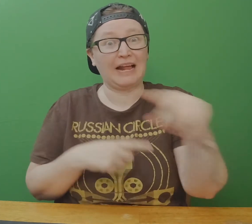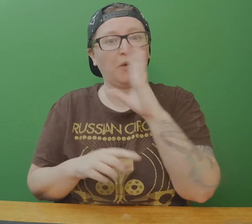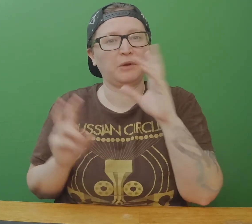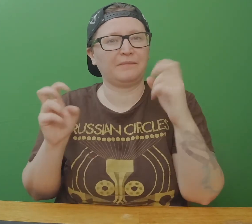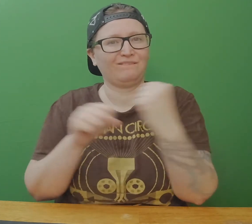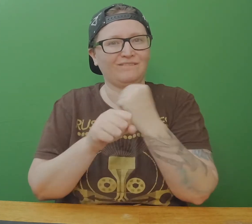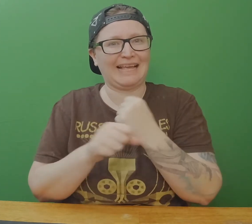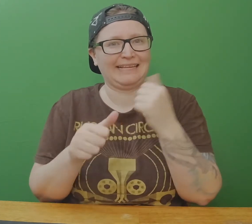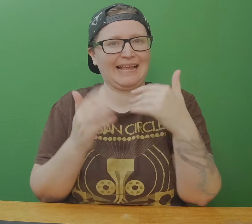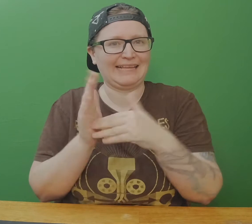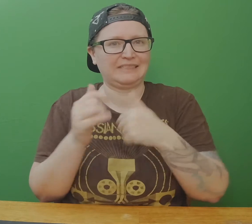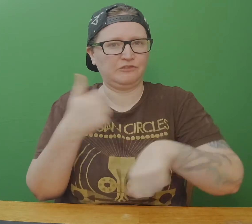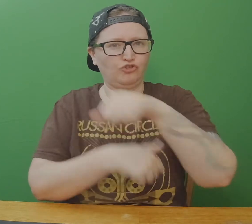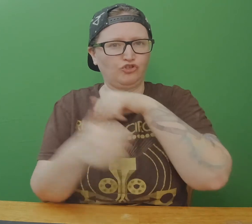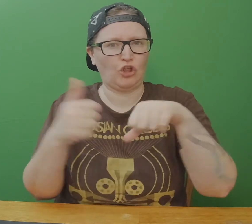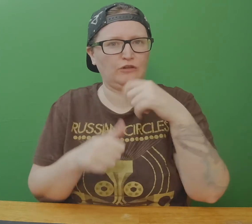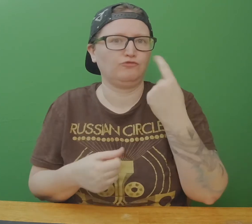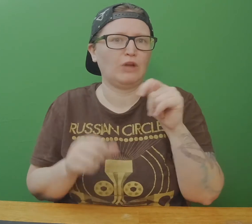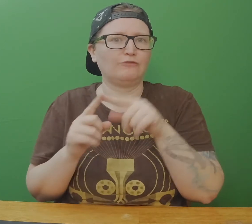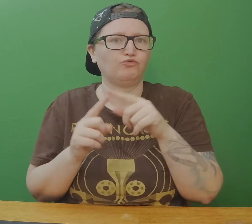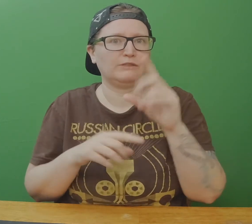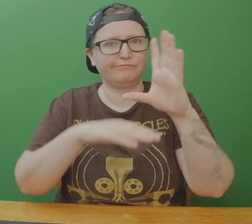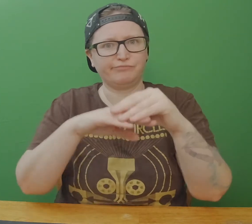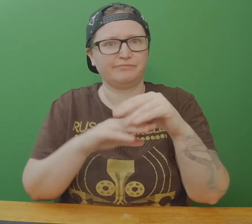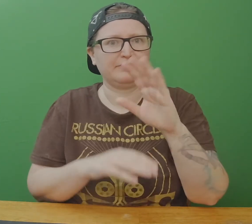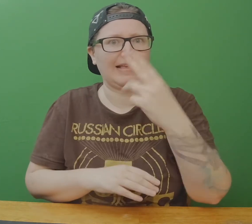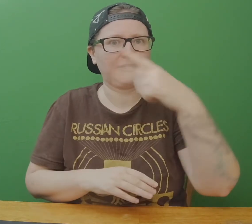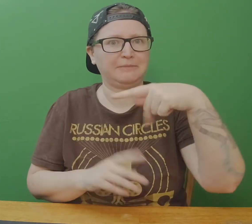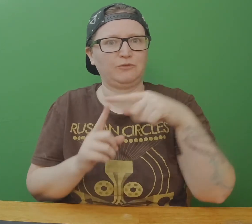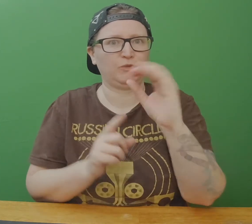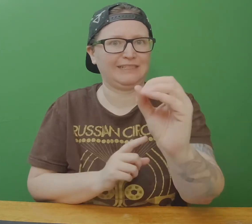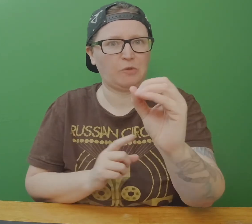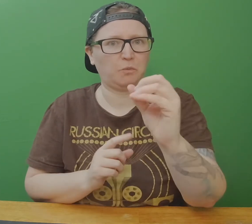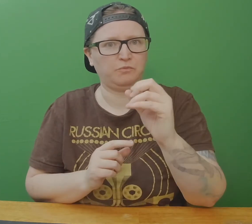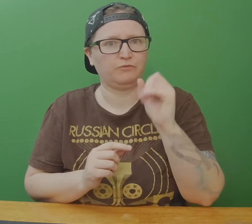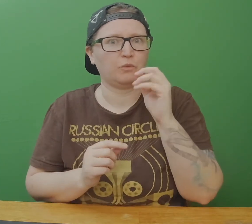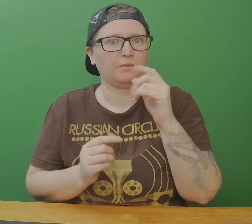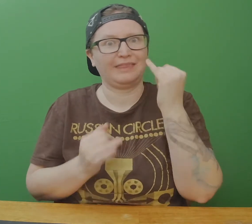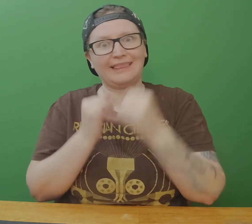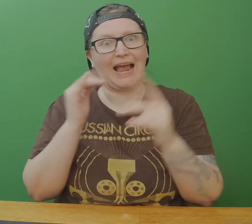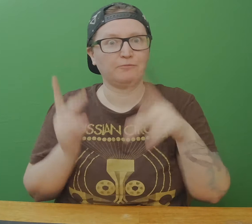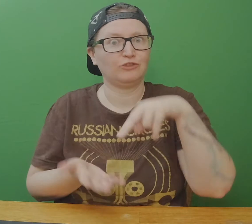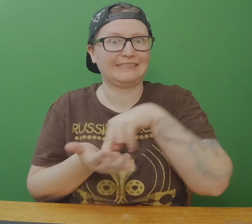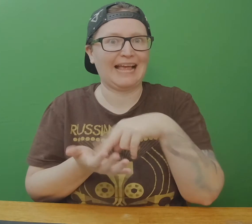is each of the players have to fight against each other and try to uh delete the other